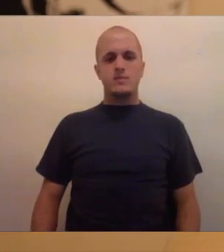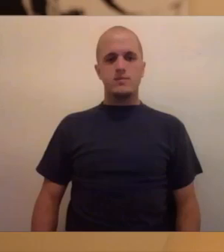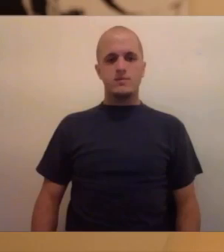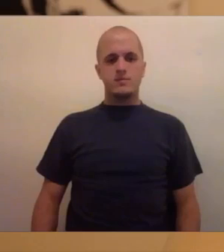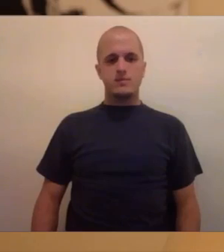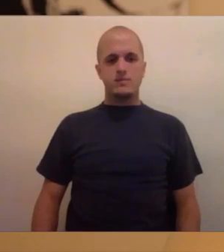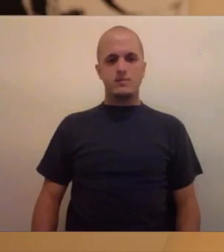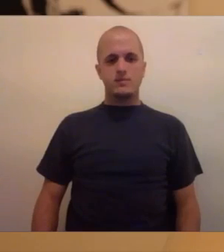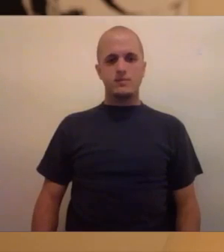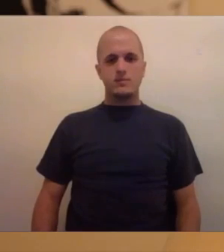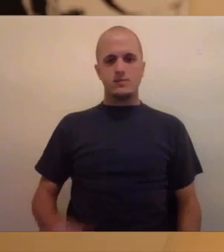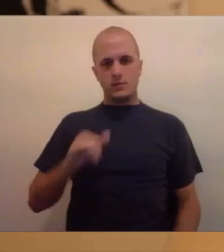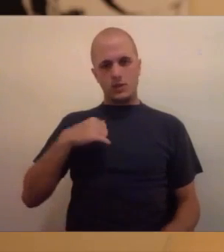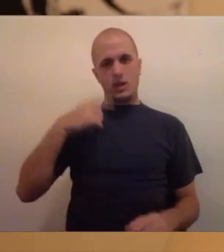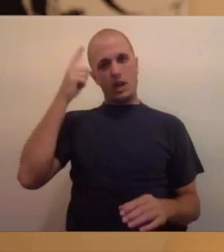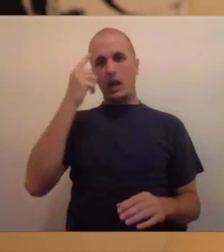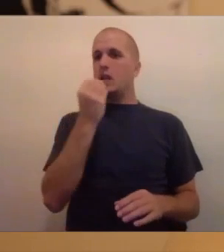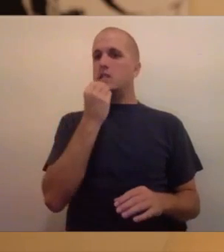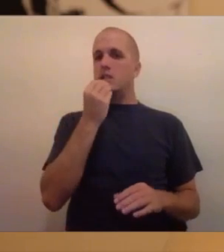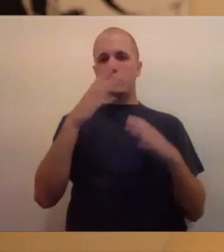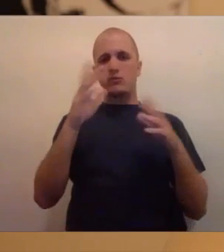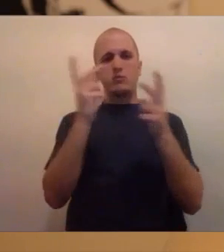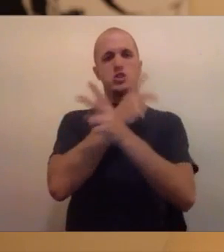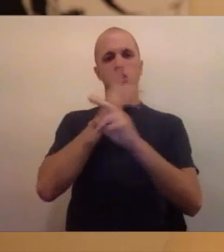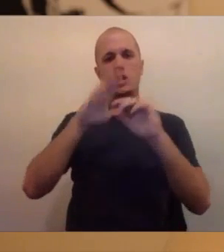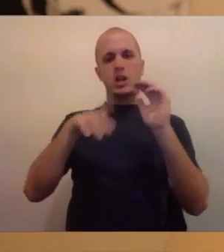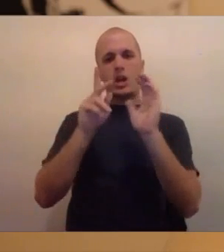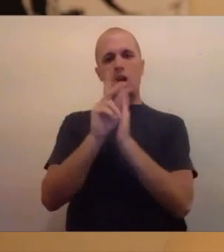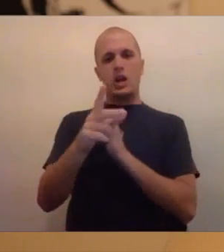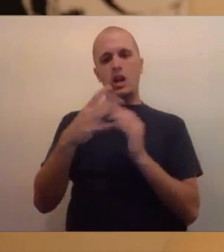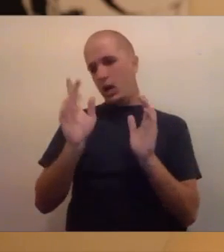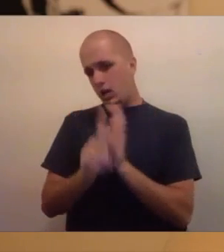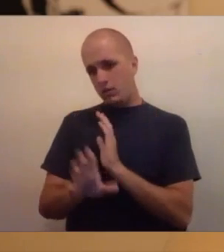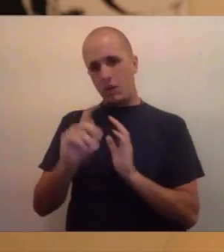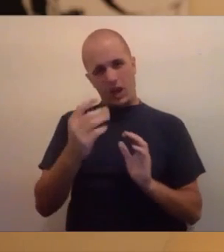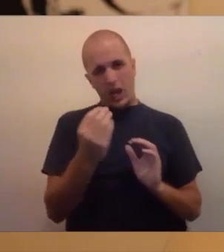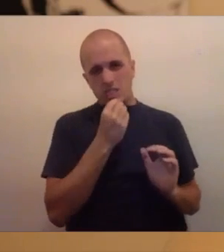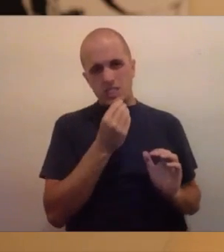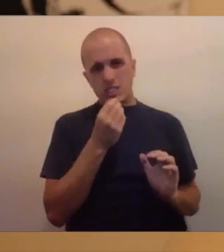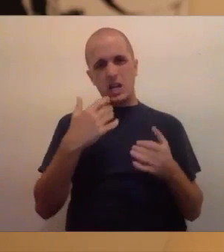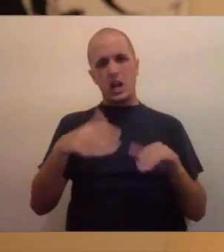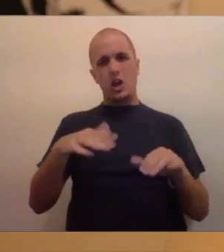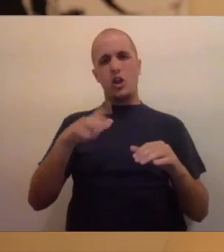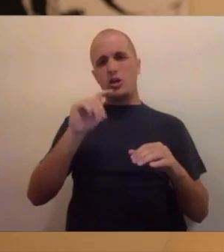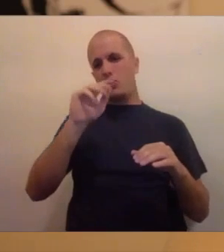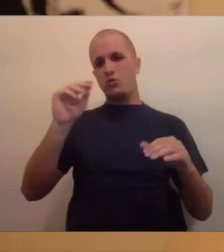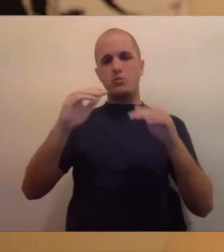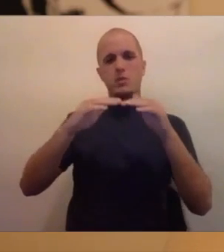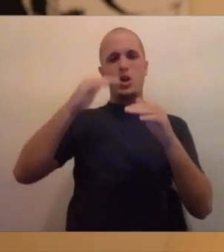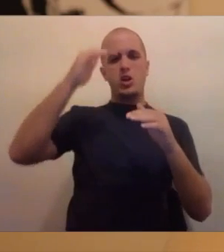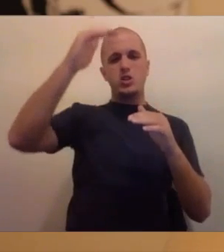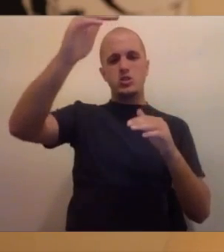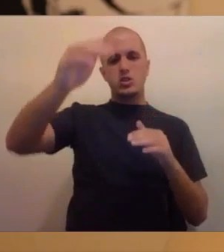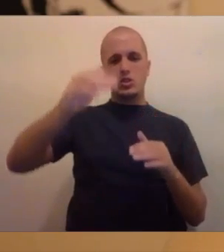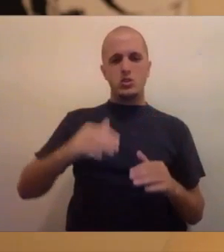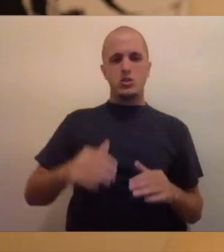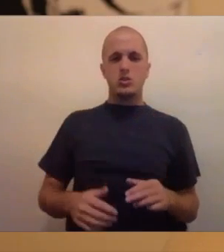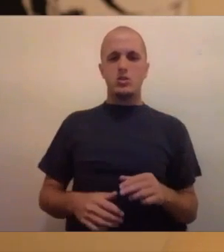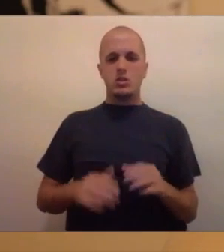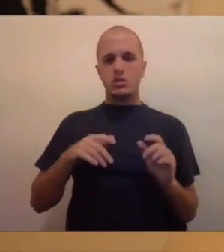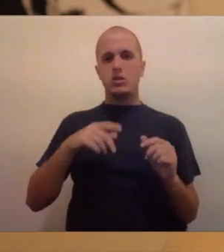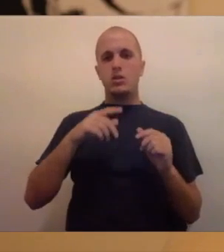Eating is too far. Not even killing. The first step of spirituality I always tell is